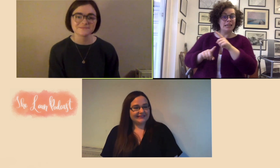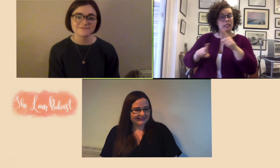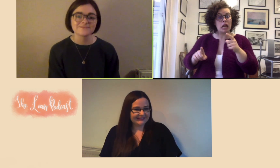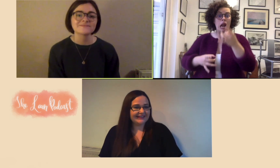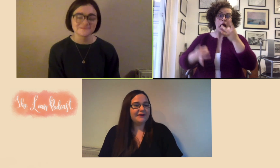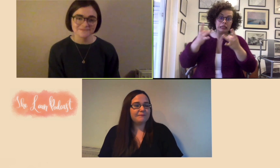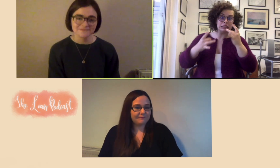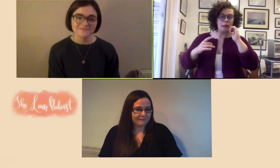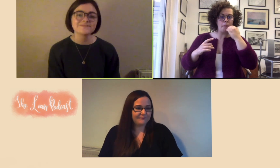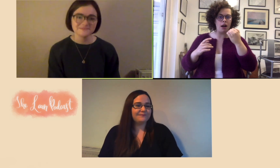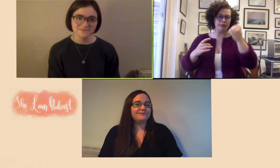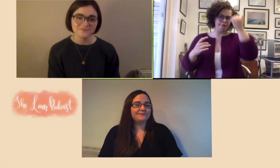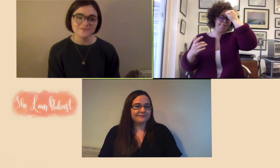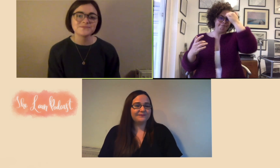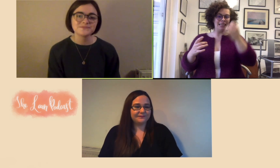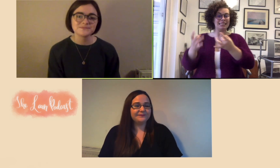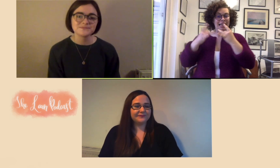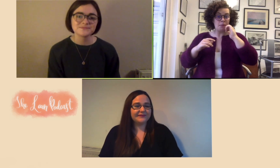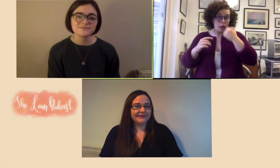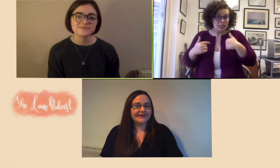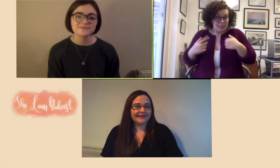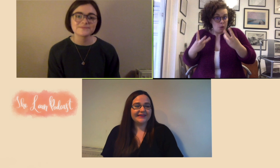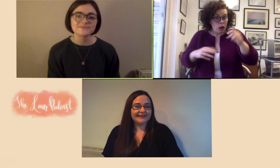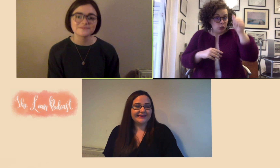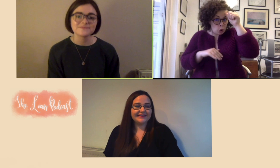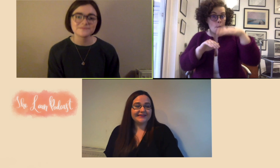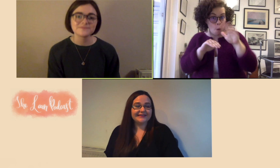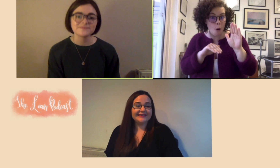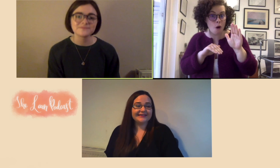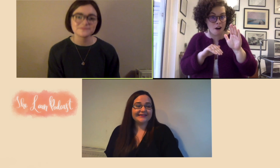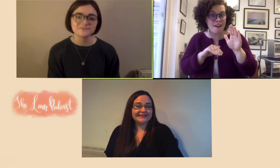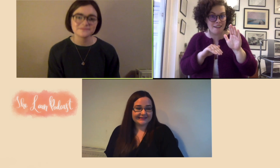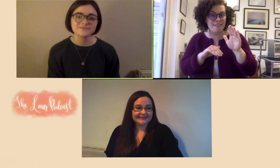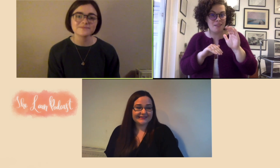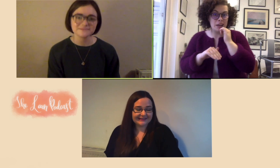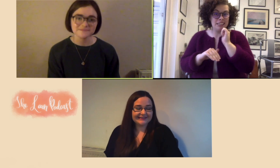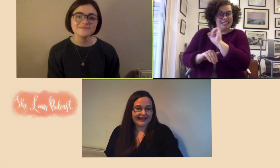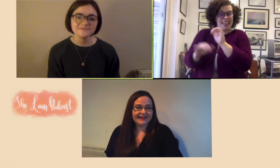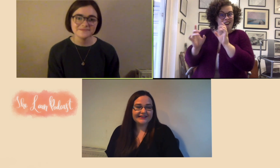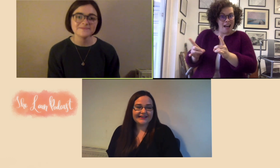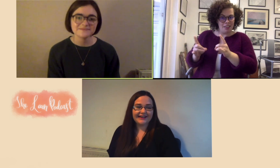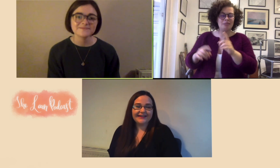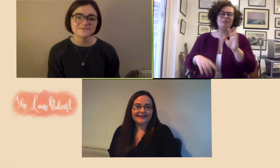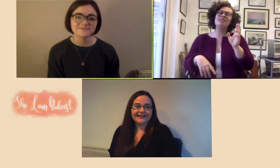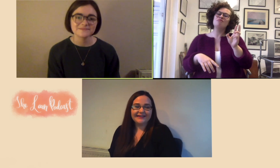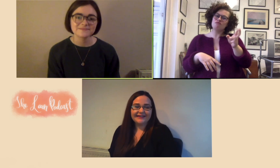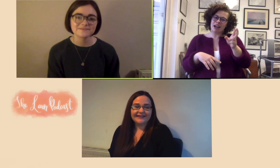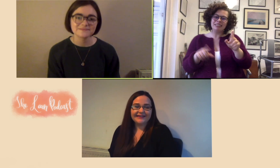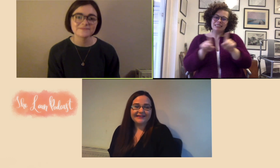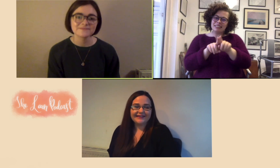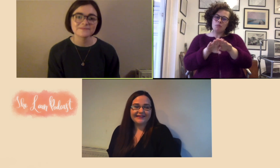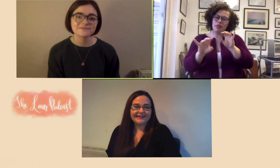you have to remember that like in a doctor's profession or in a legal profession, you repeat a hundred million times.